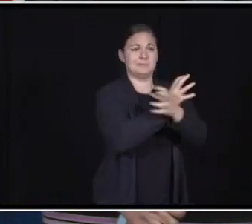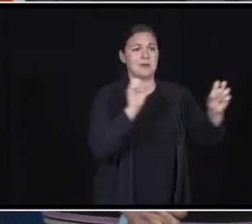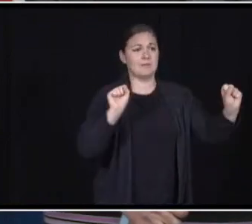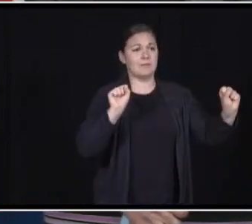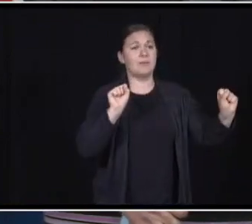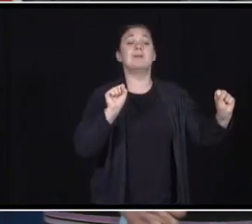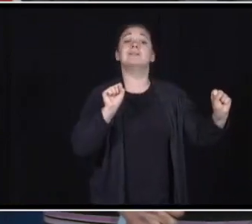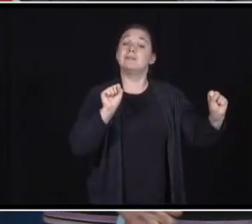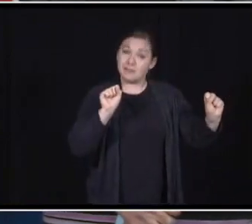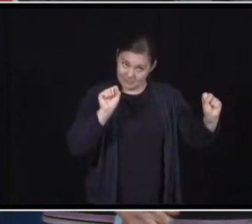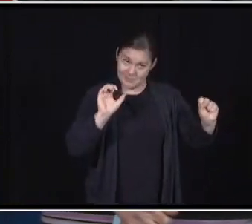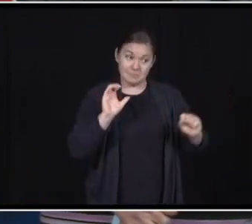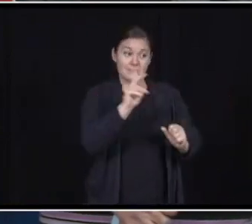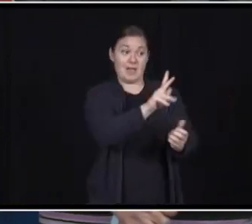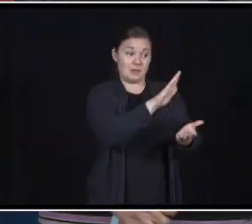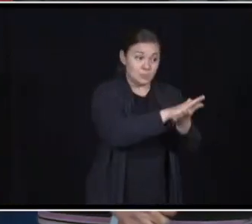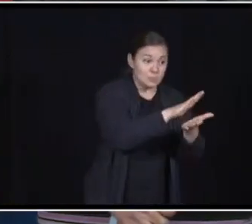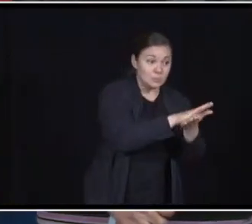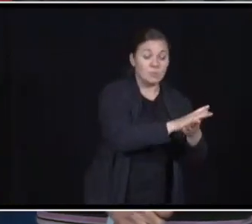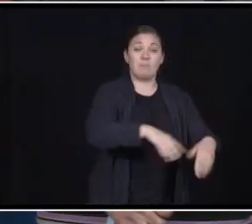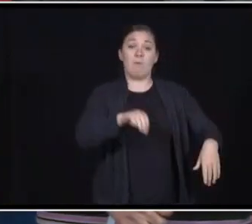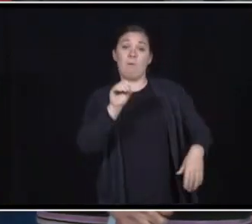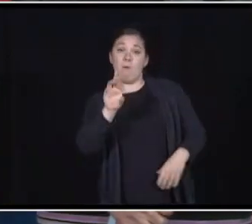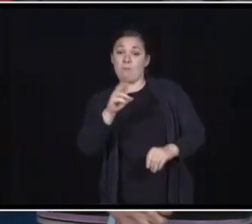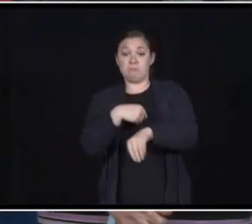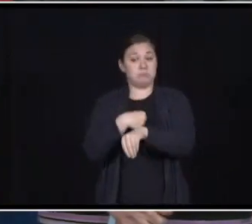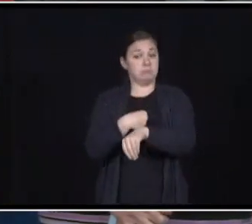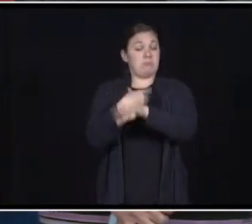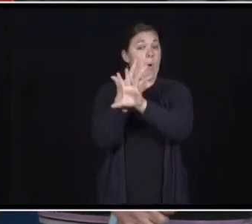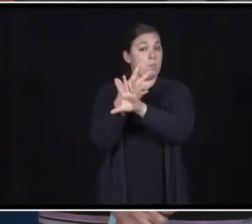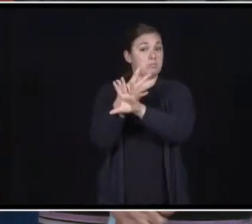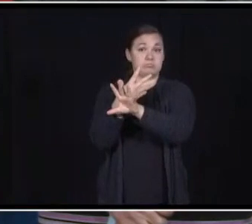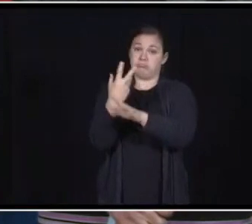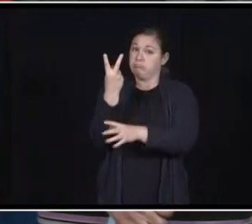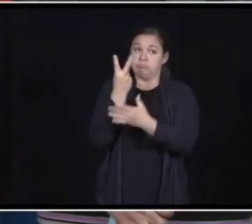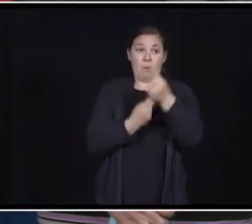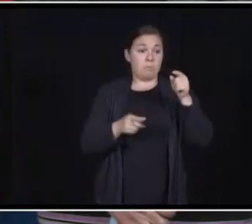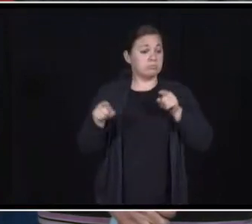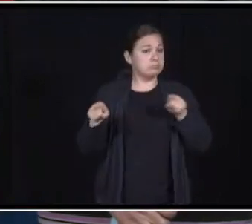safety of our students. Let us reflect on their credible strength of our